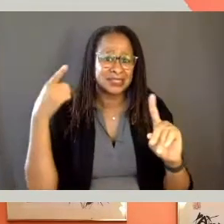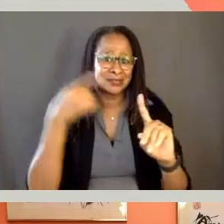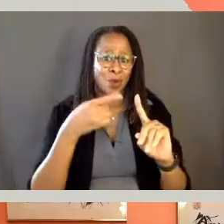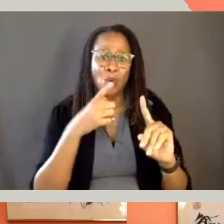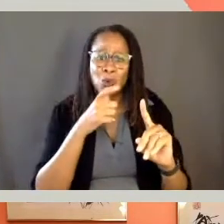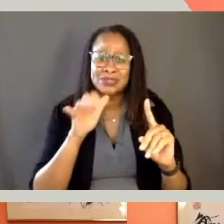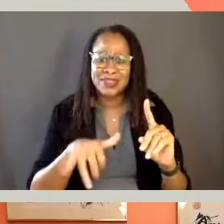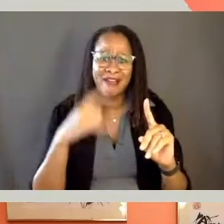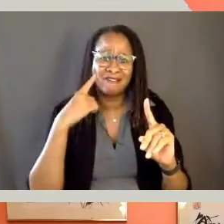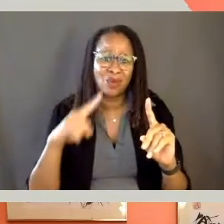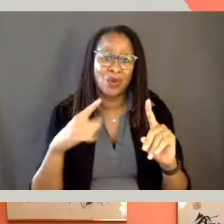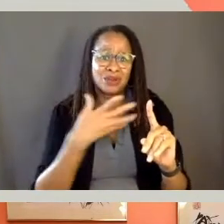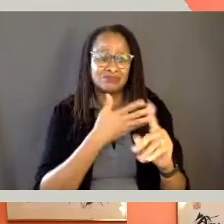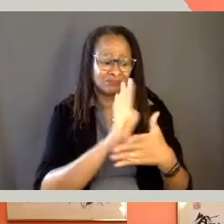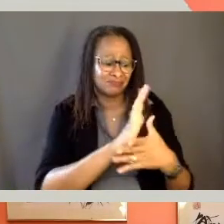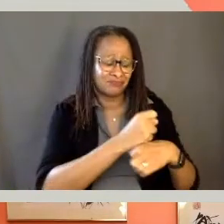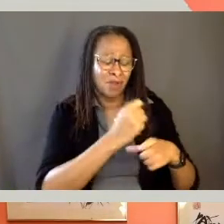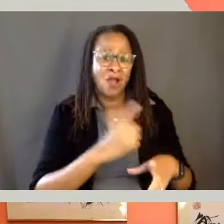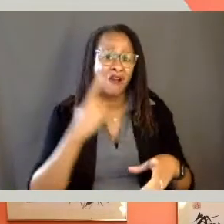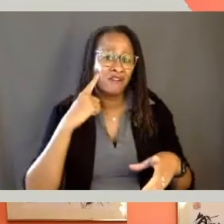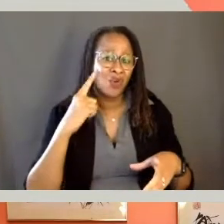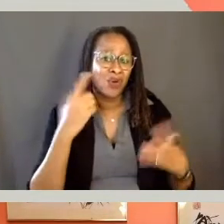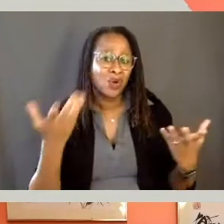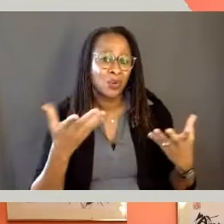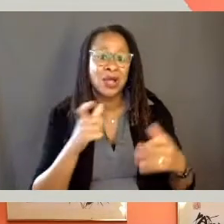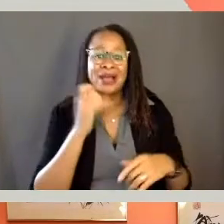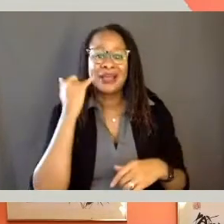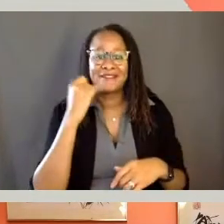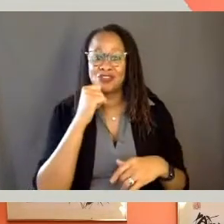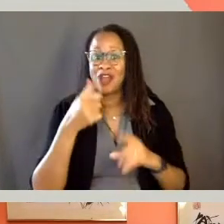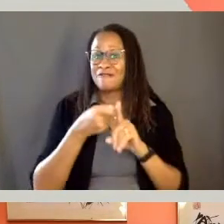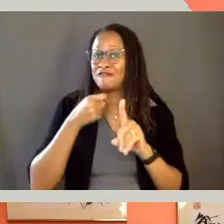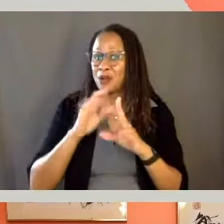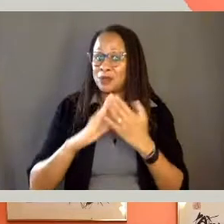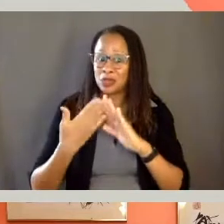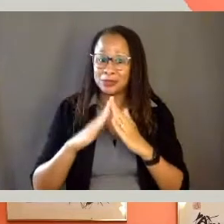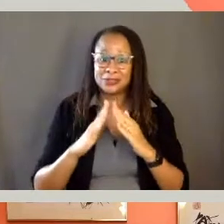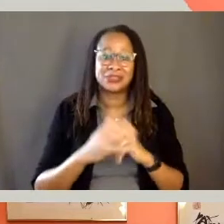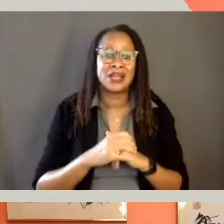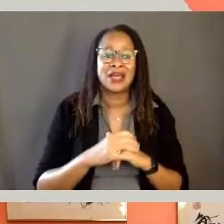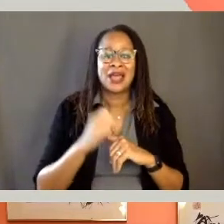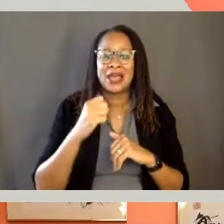And, you know, who you making this film for, if you are not from community and you're not maybe necessarily always